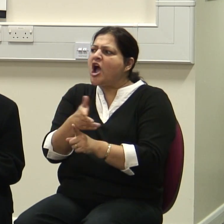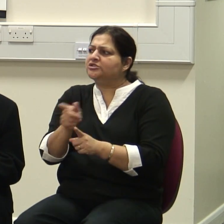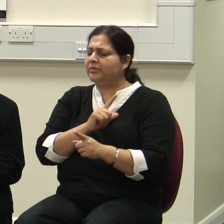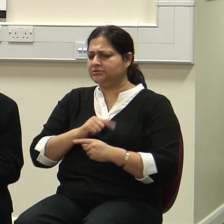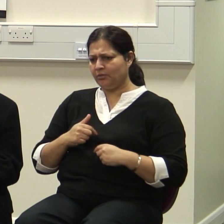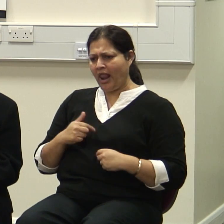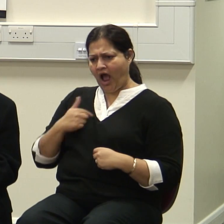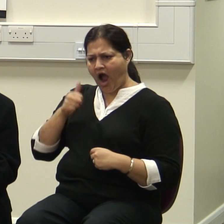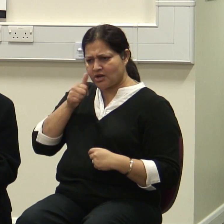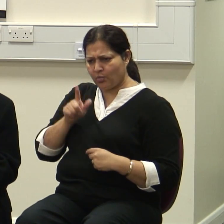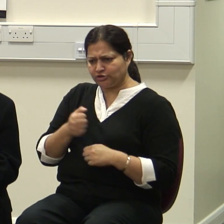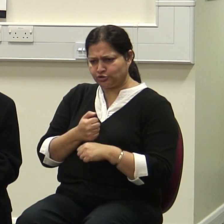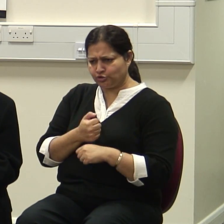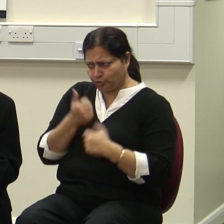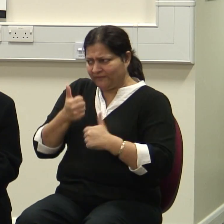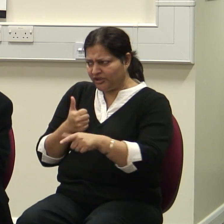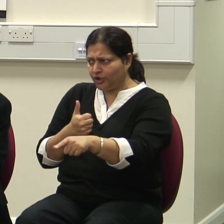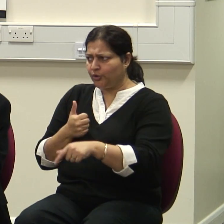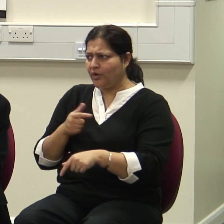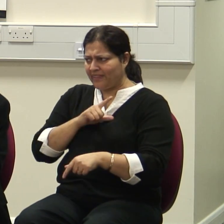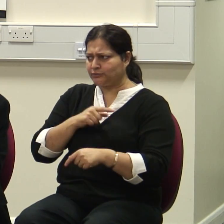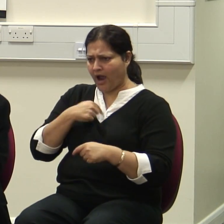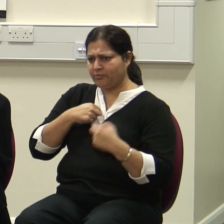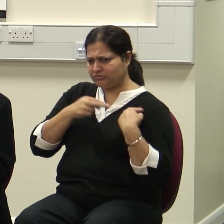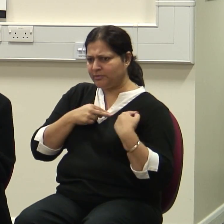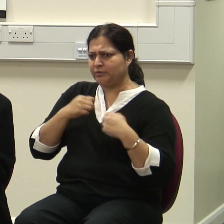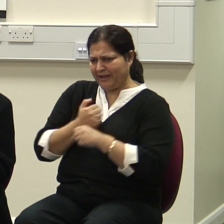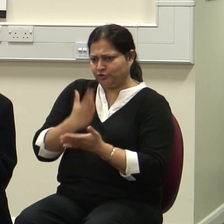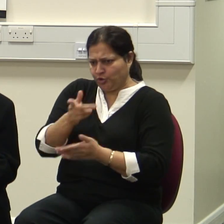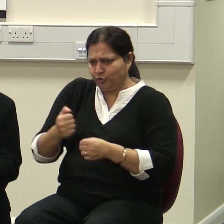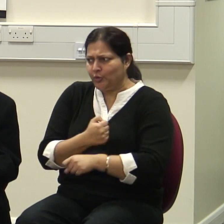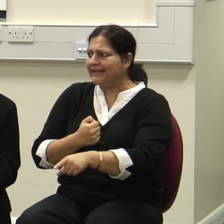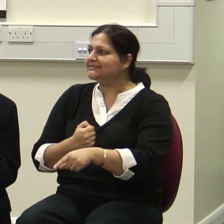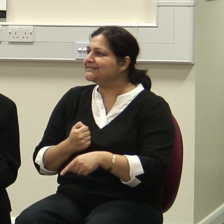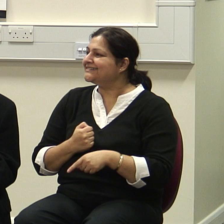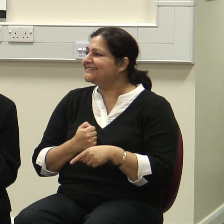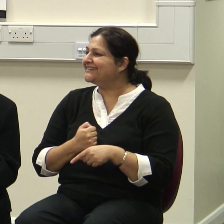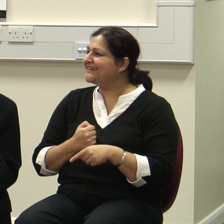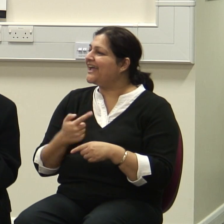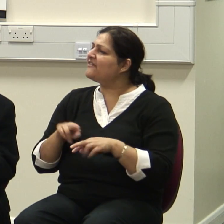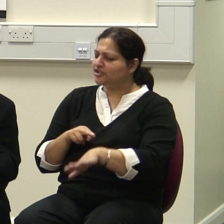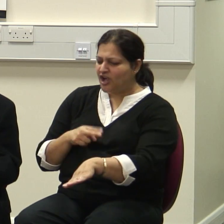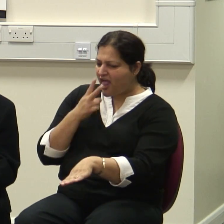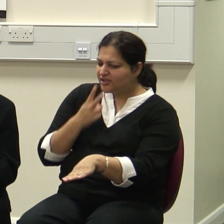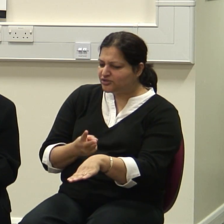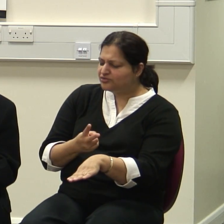responsibility to make sure you do it, regardless of your age. Now certainly, I mean, if you have a two year old child and you believe in scientific medicine,